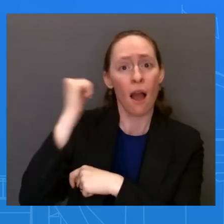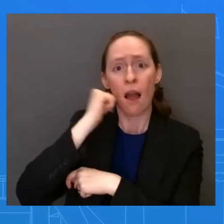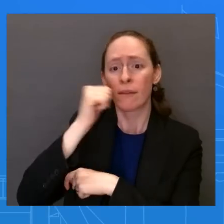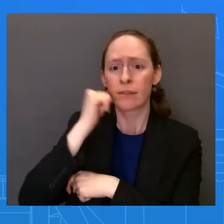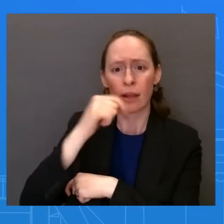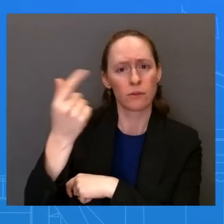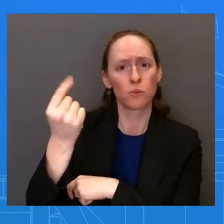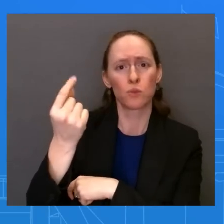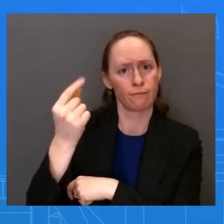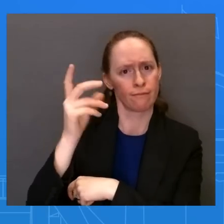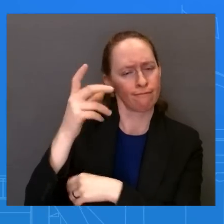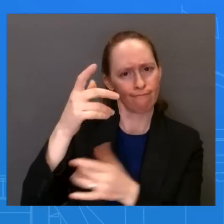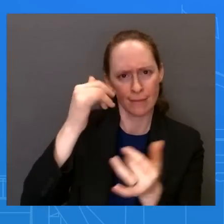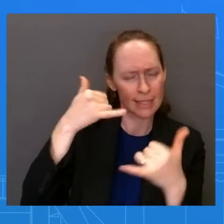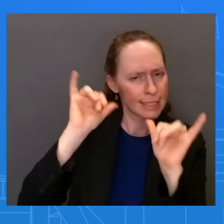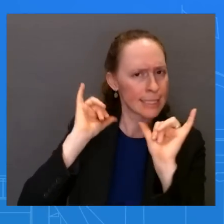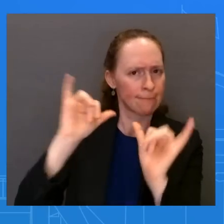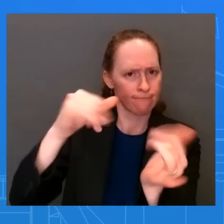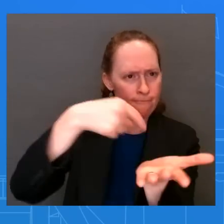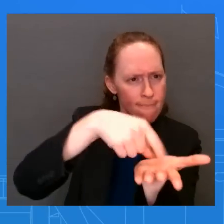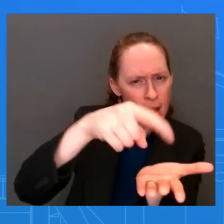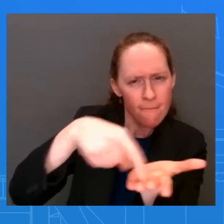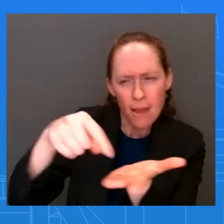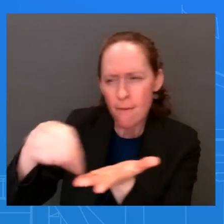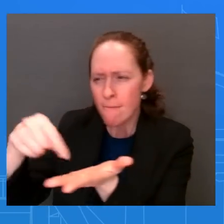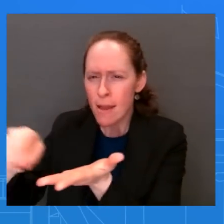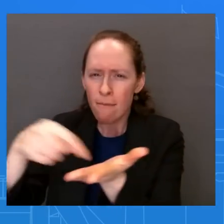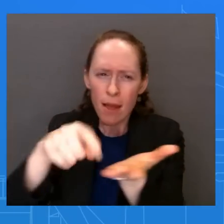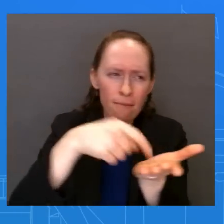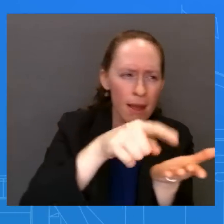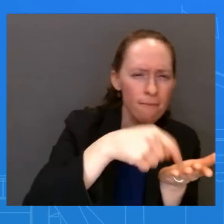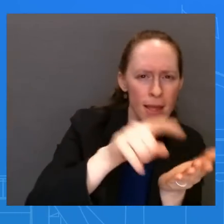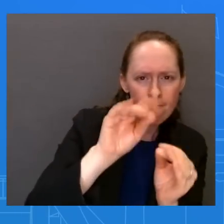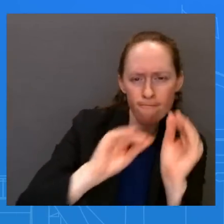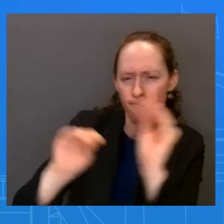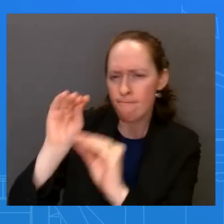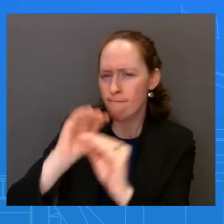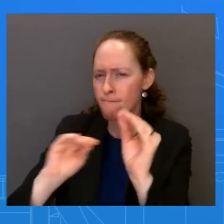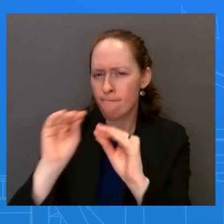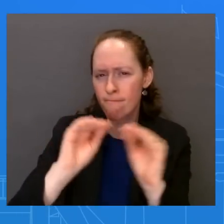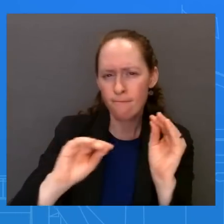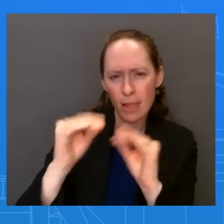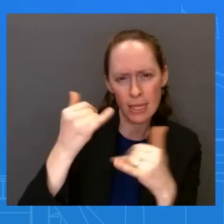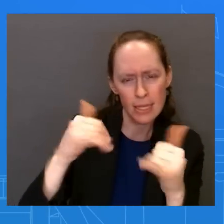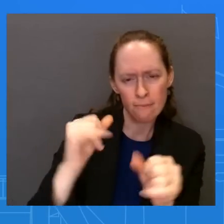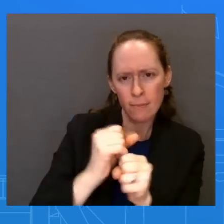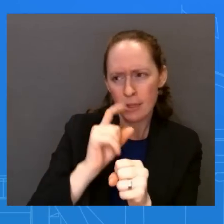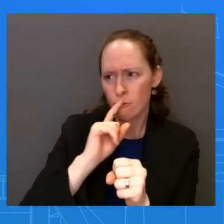delinquent by paying our bills. There is a reason that Treasury Secretaries of both parties --